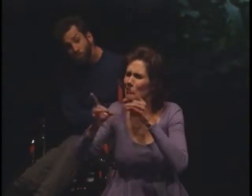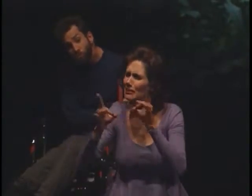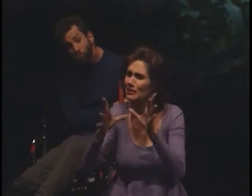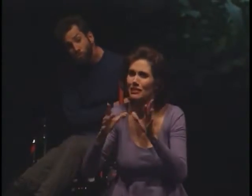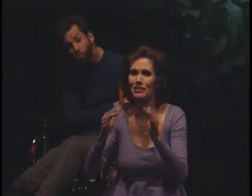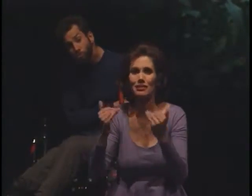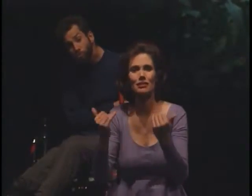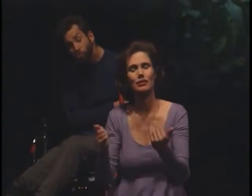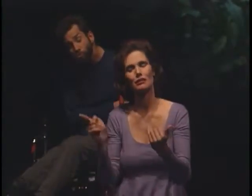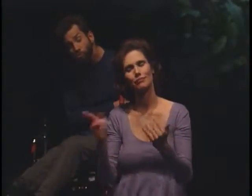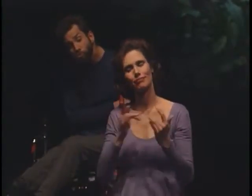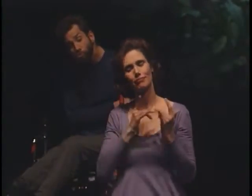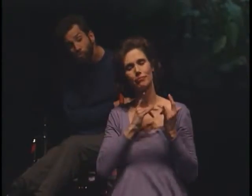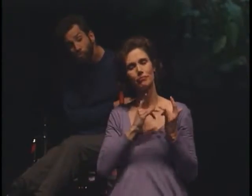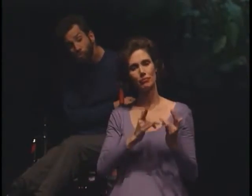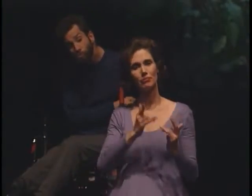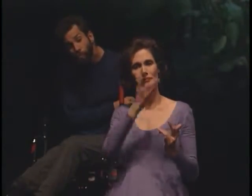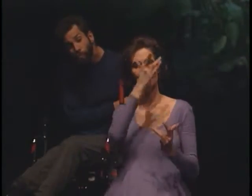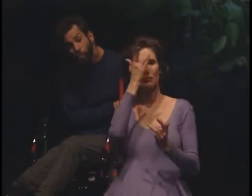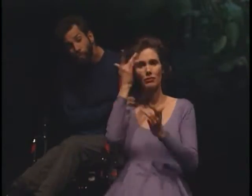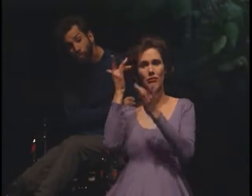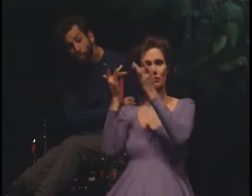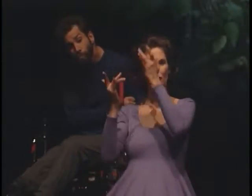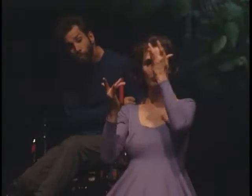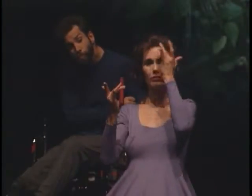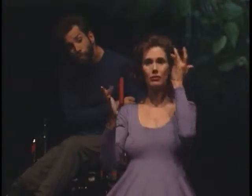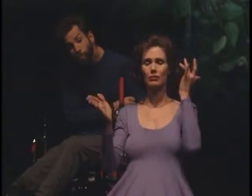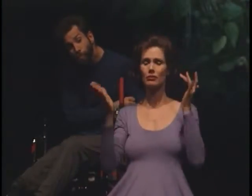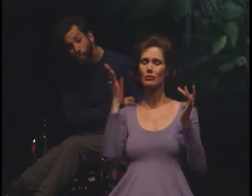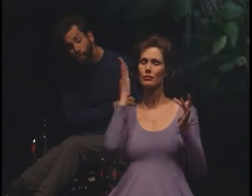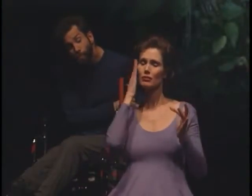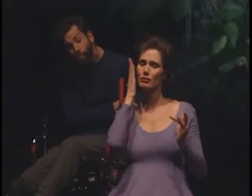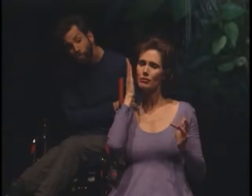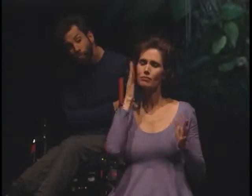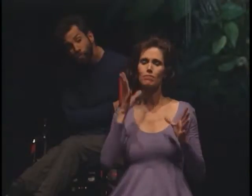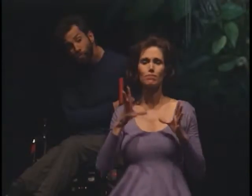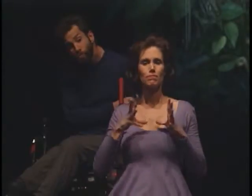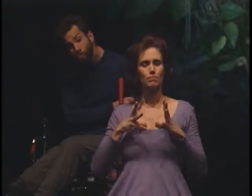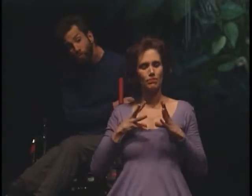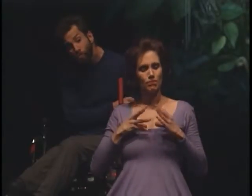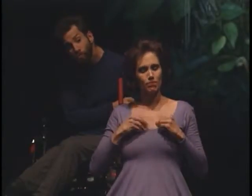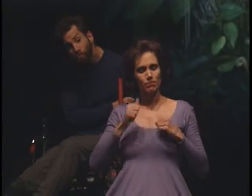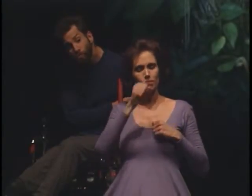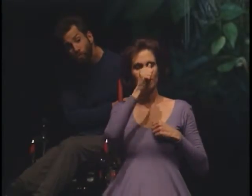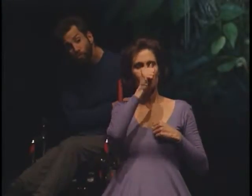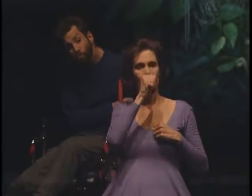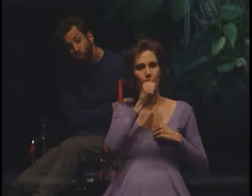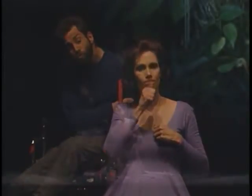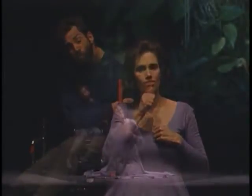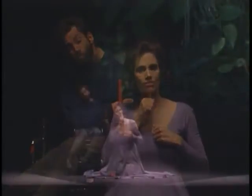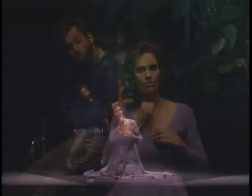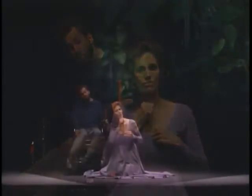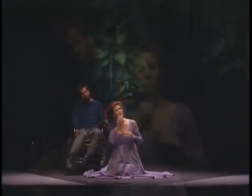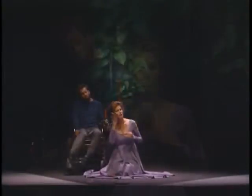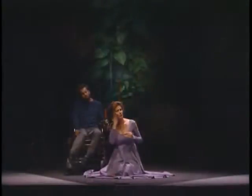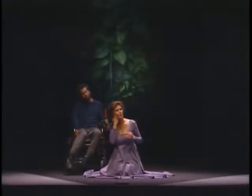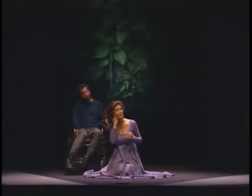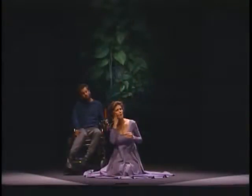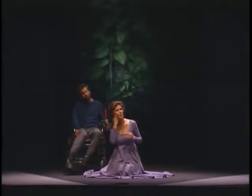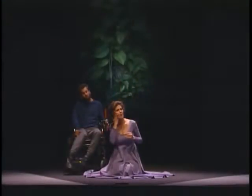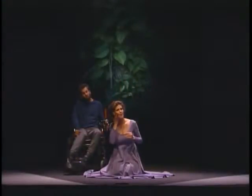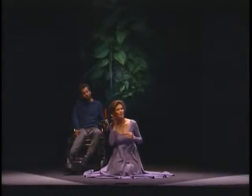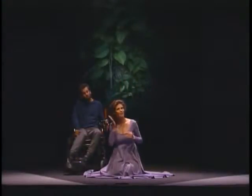forgets things she knows she forgets her brain is telling her she is healing the